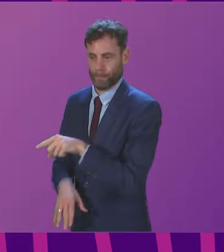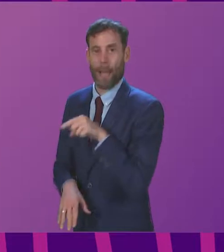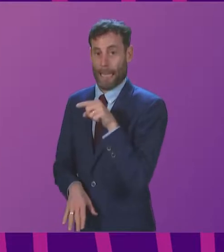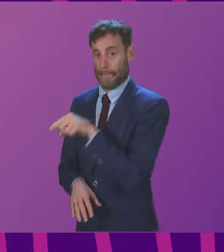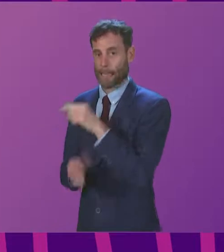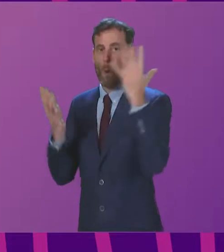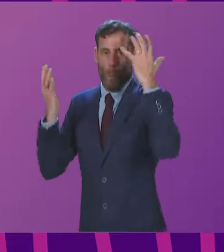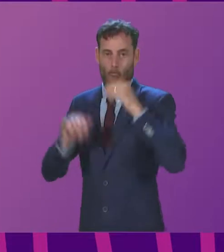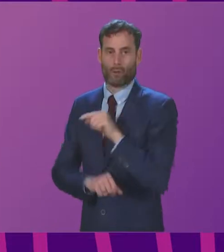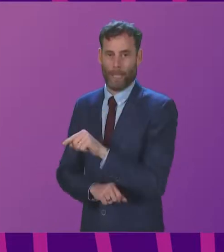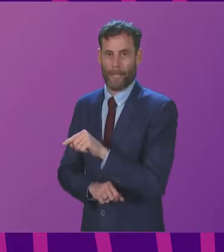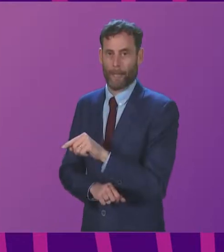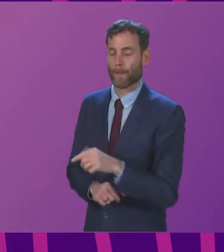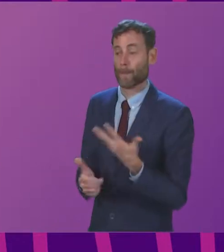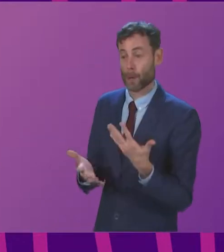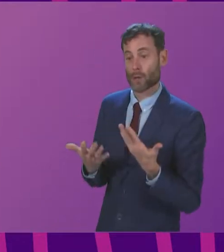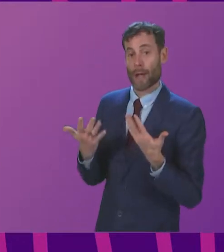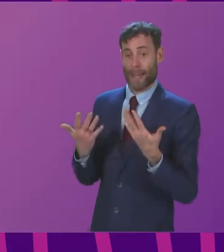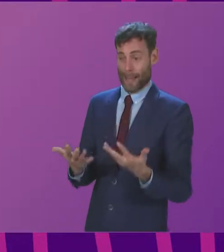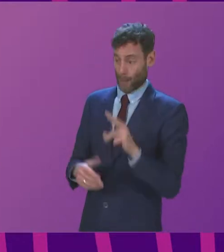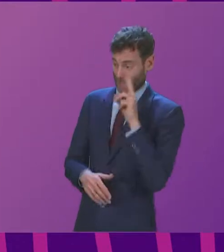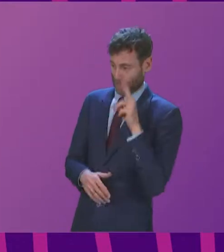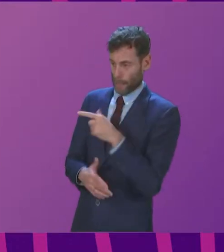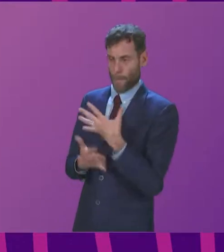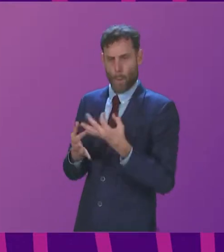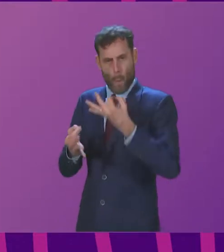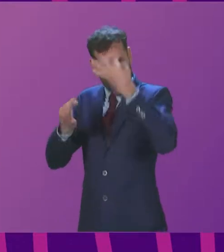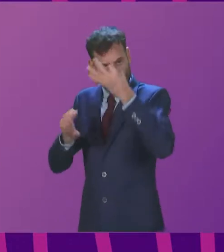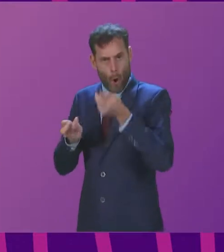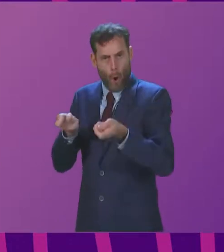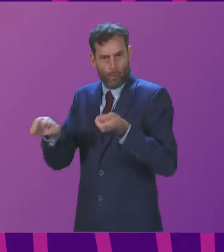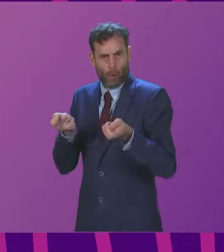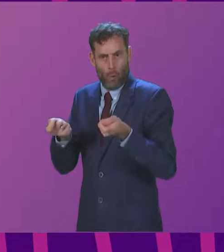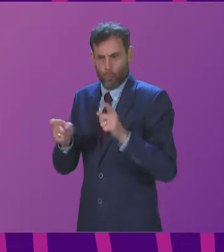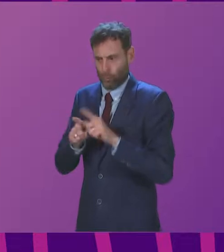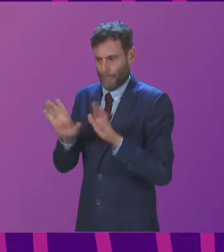a result, Covid measures are being tightened or reintroduced in many countries—for example,